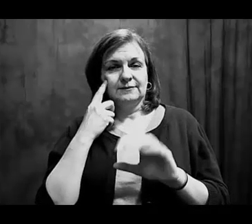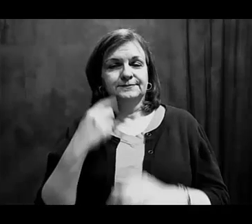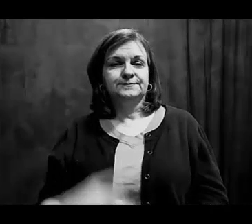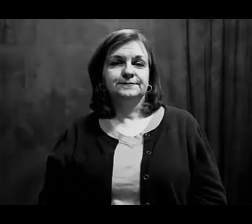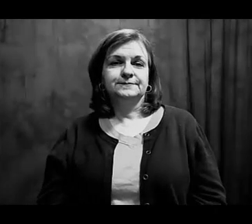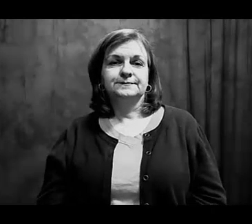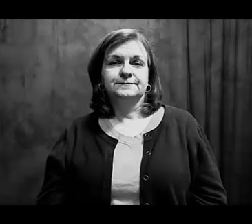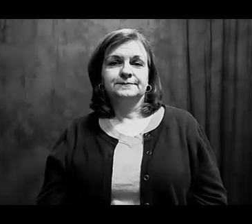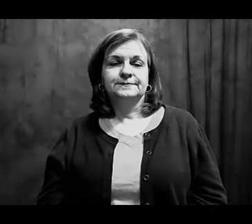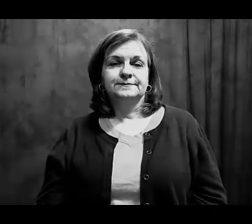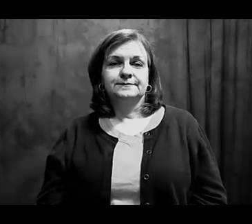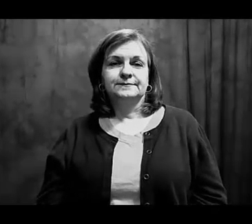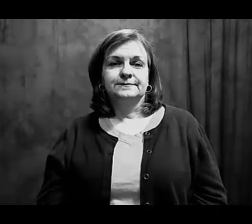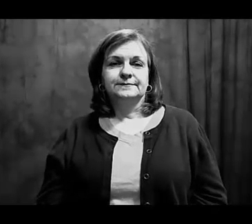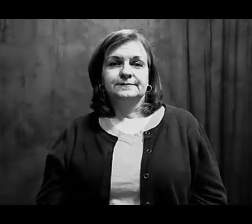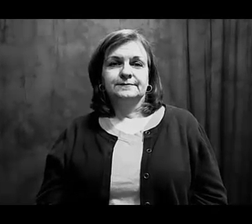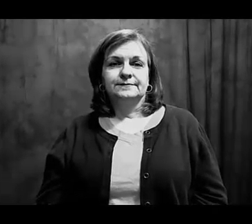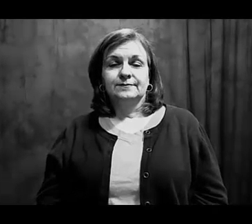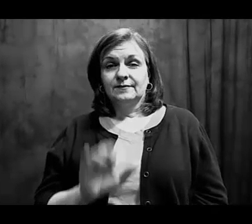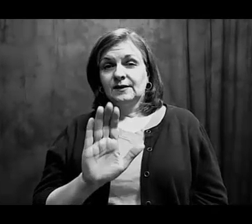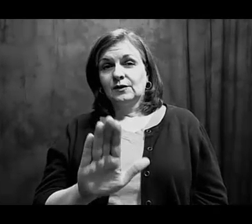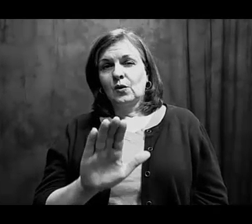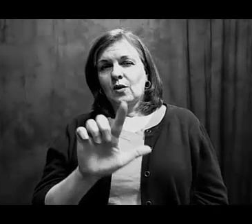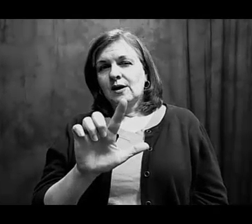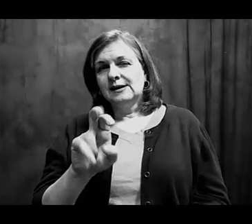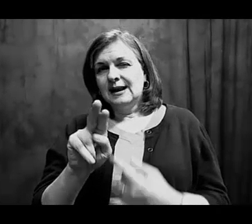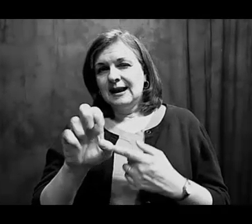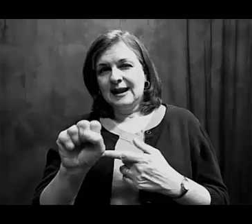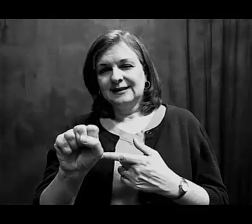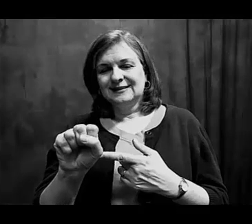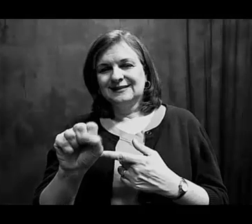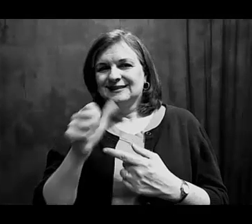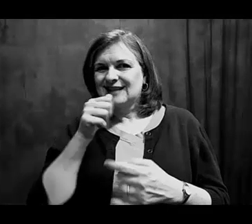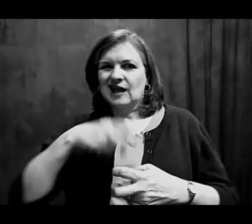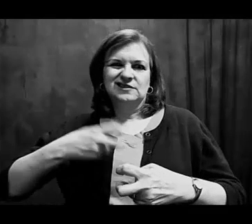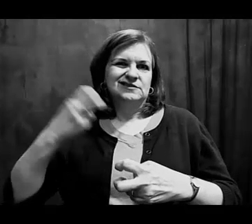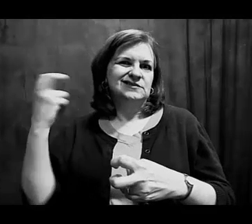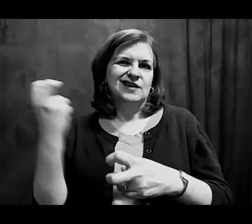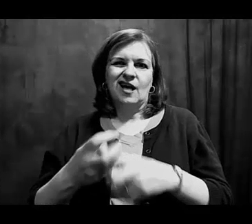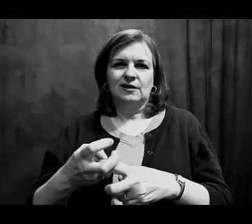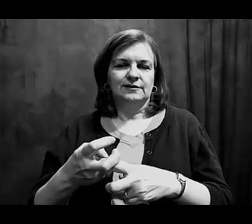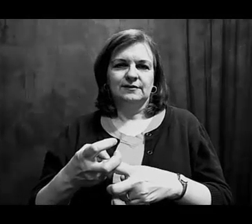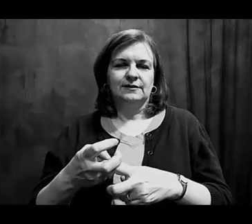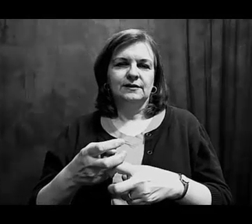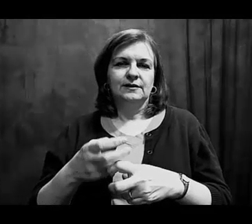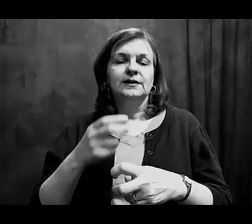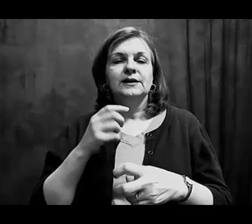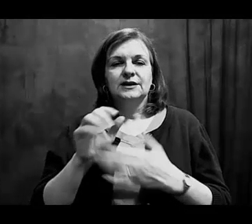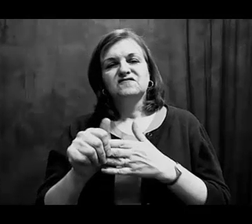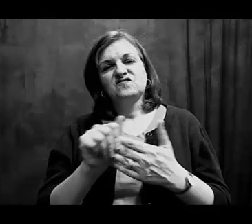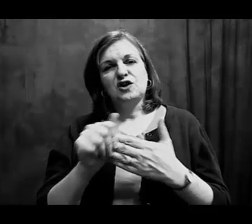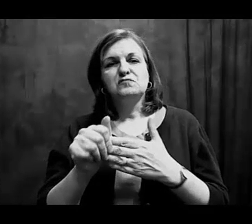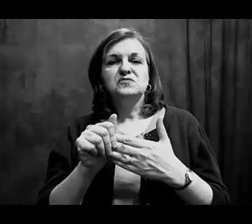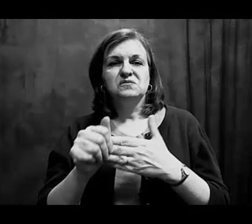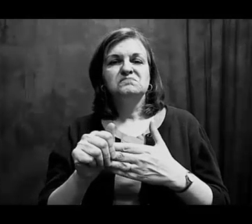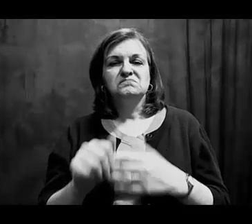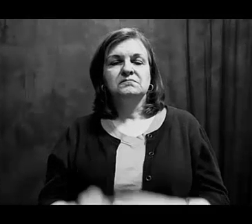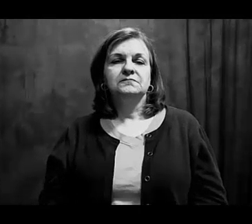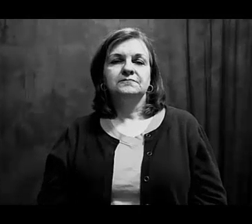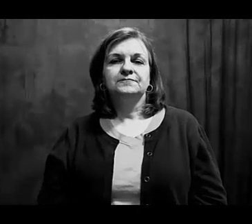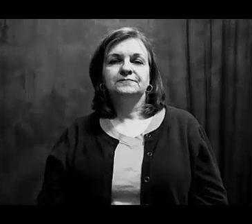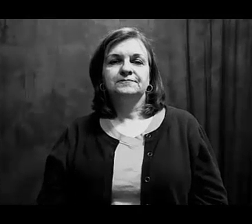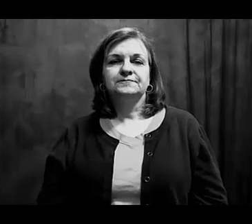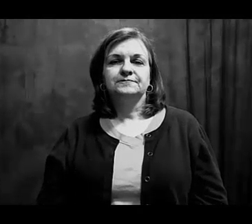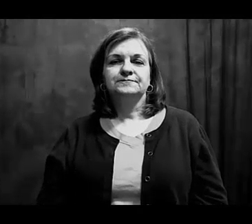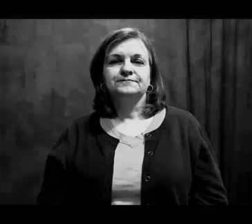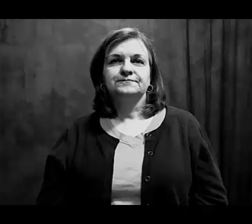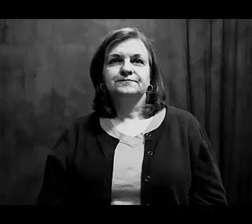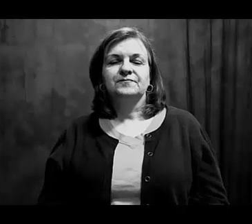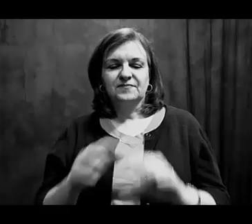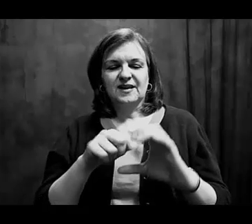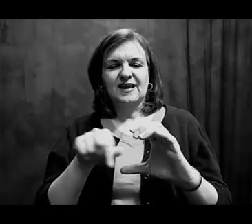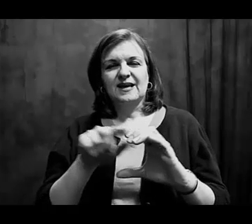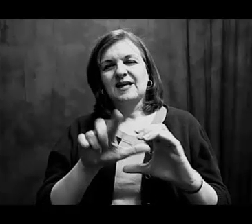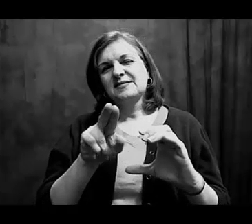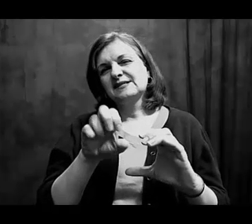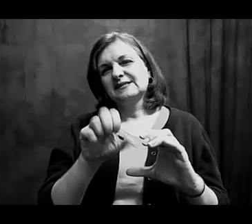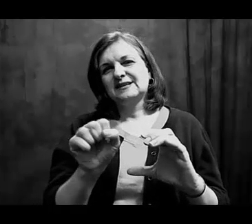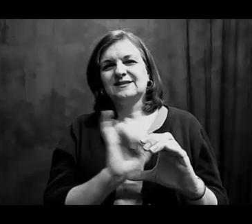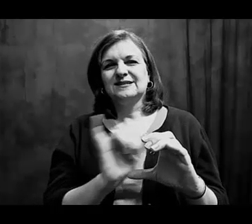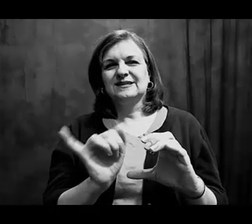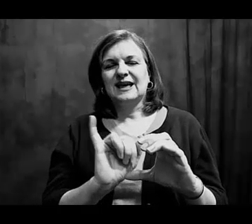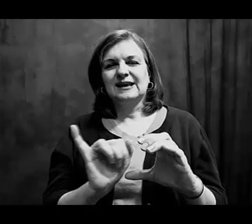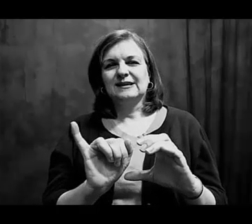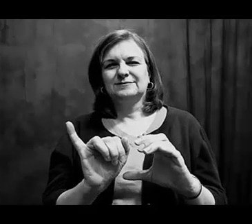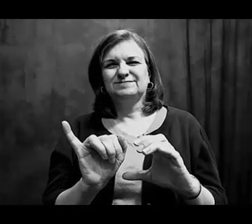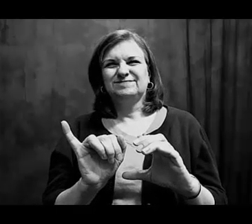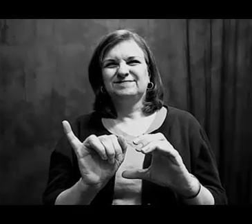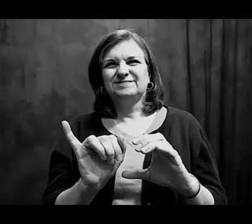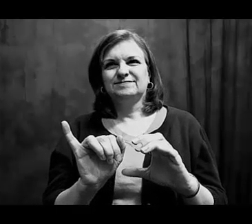your lens is not solid solid -- it has some pliability to it reminds me of kind of the consistency of a Skittle(R)